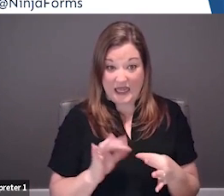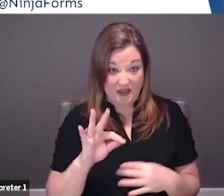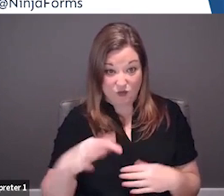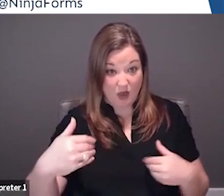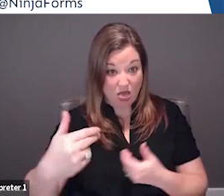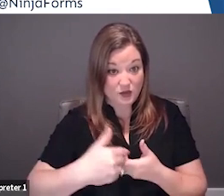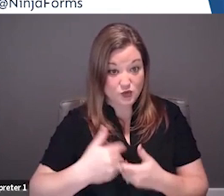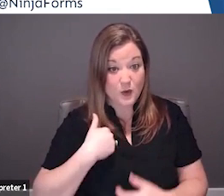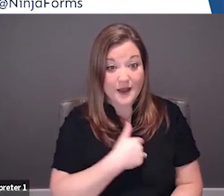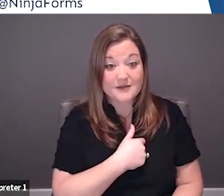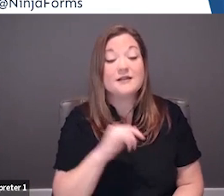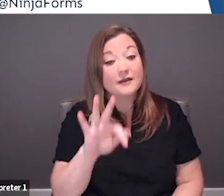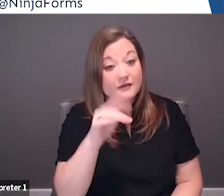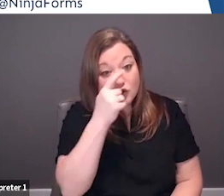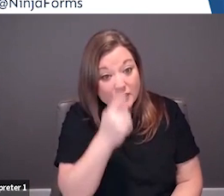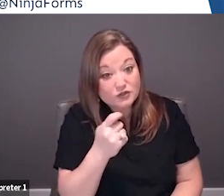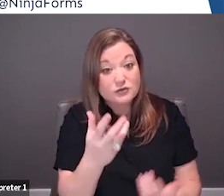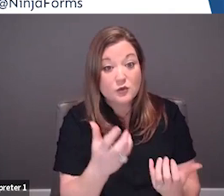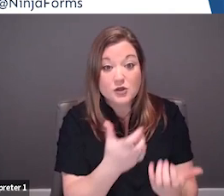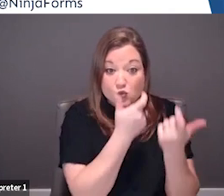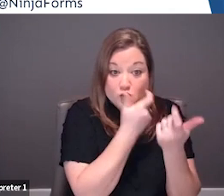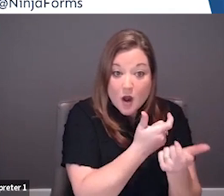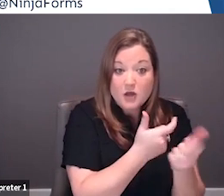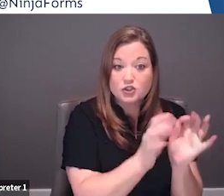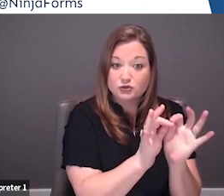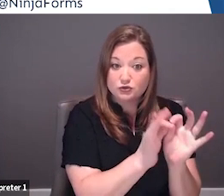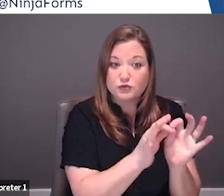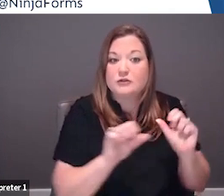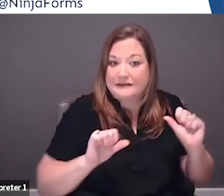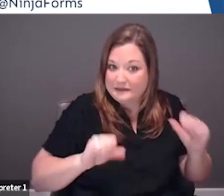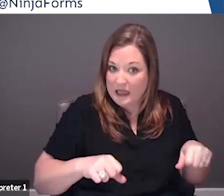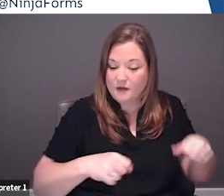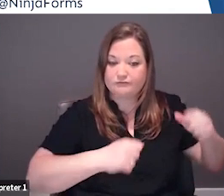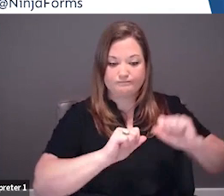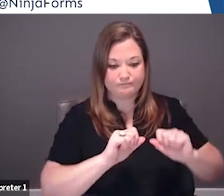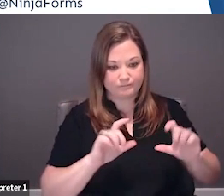if you're interested in seeing the interpretation, you can find that at the bottom of your screen.